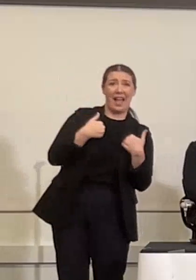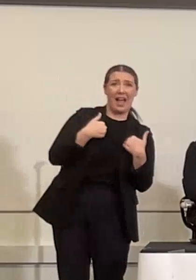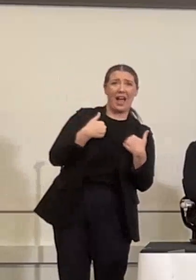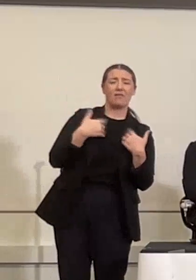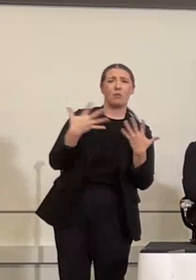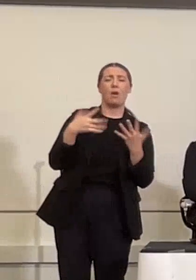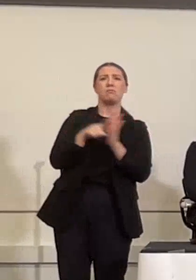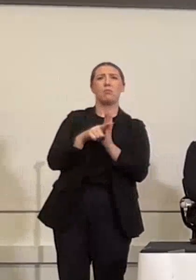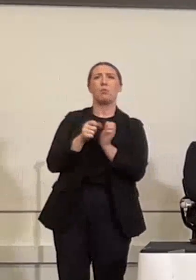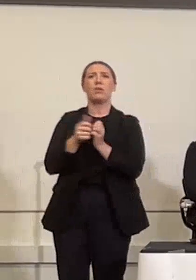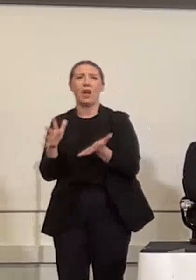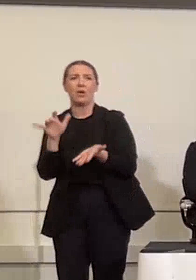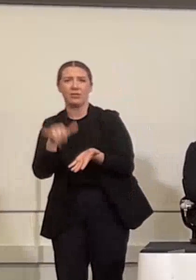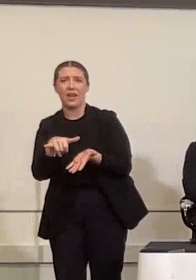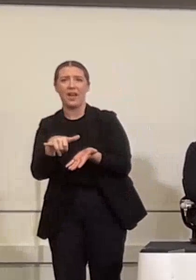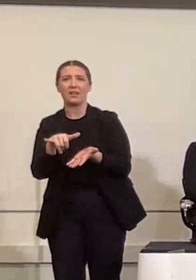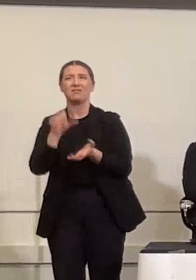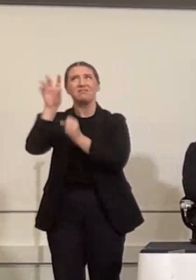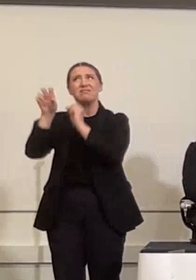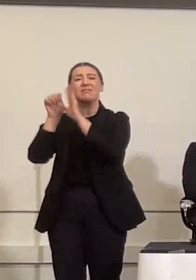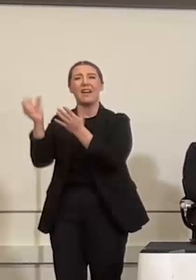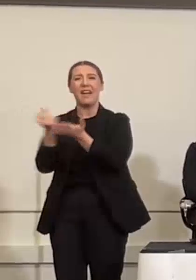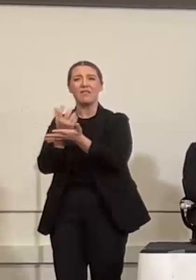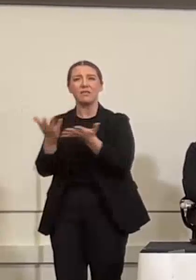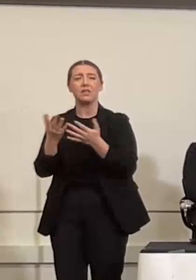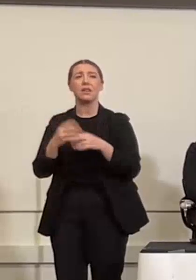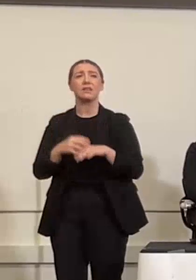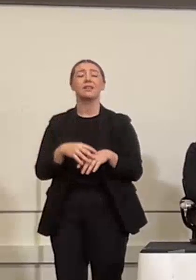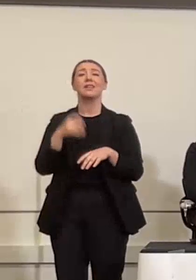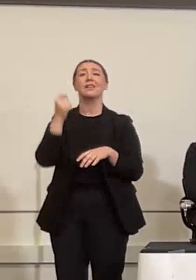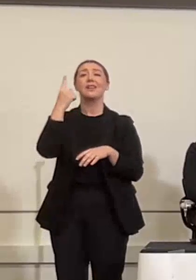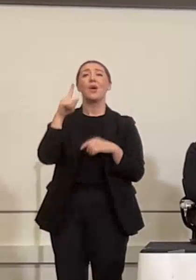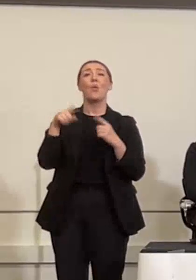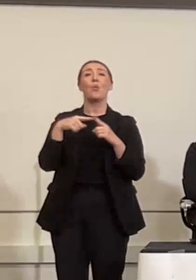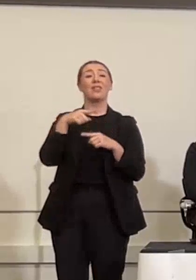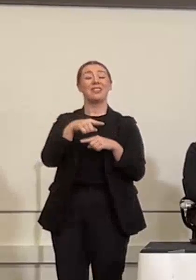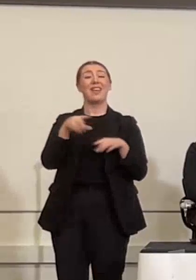I used to when they would do an update, I would make them play it through the screen reader.